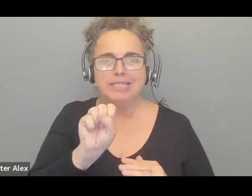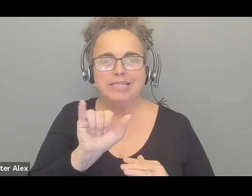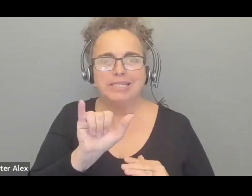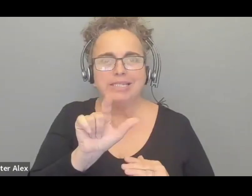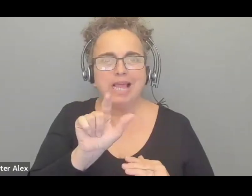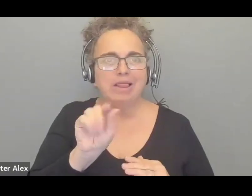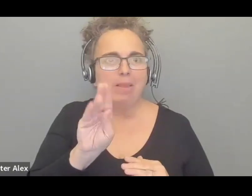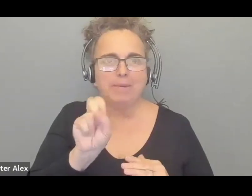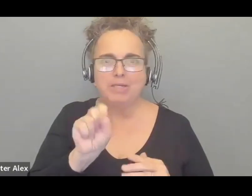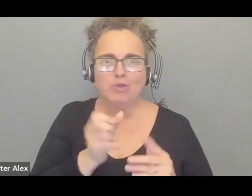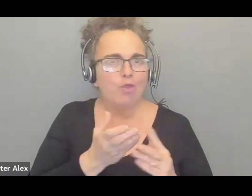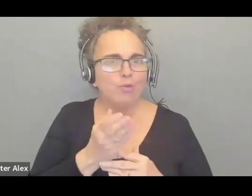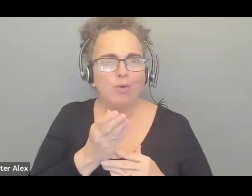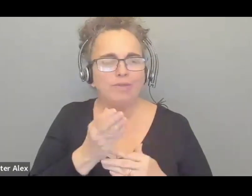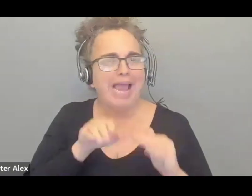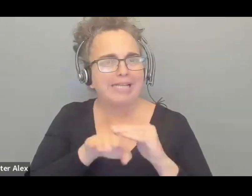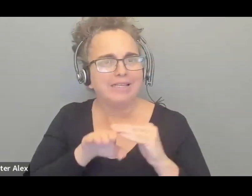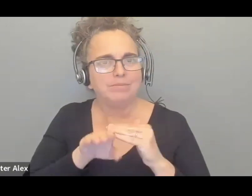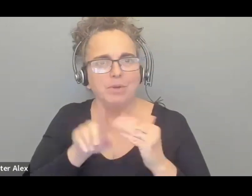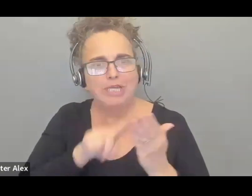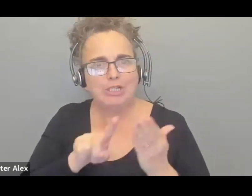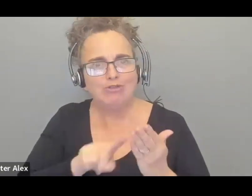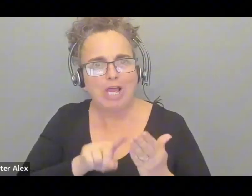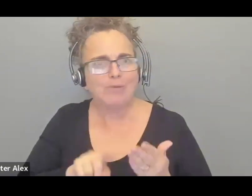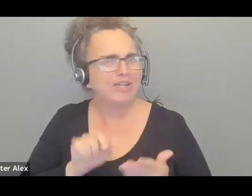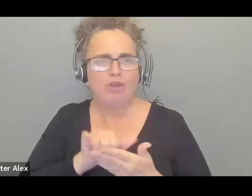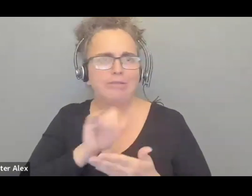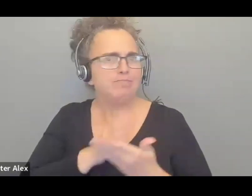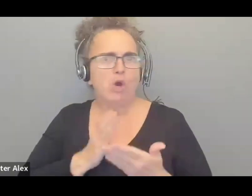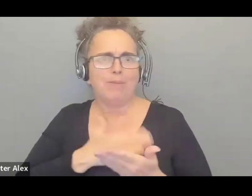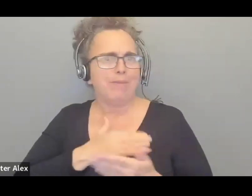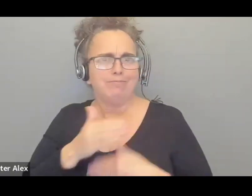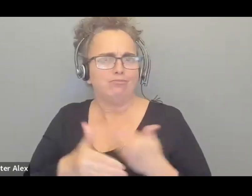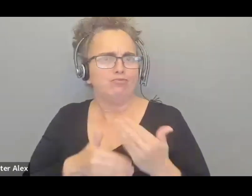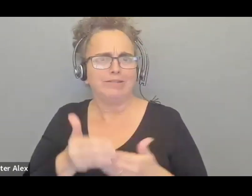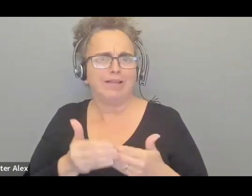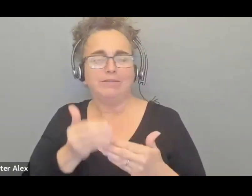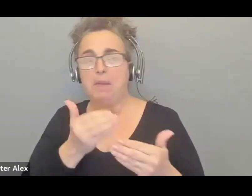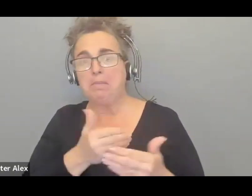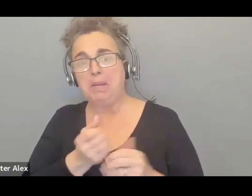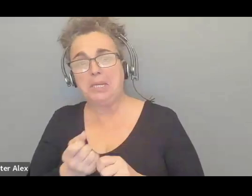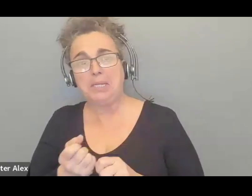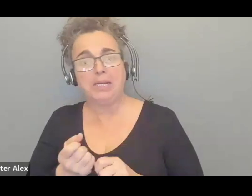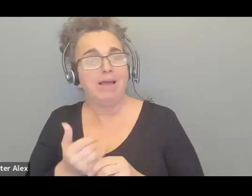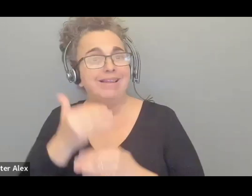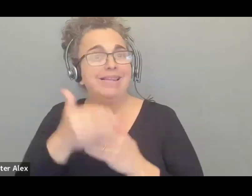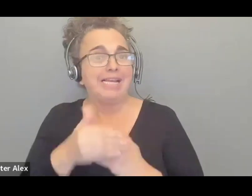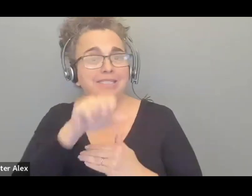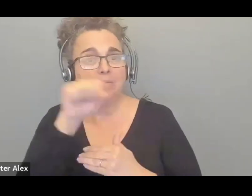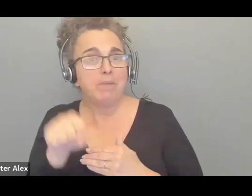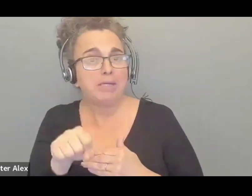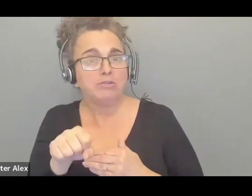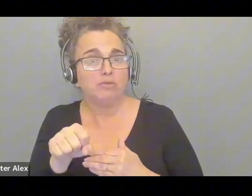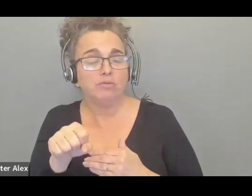It's, it's, it's part of my process. Next semester maybe I'll make sure that I look at alt text